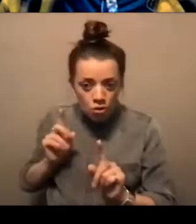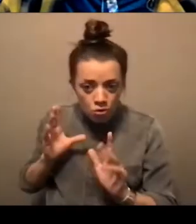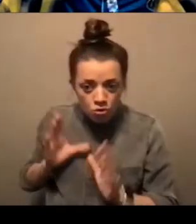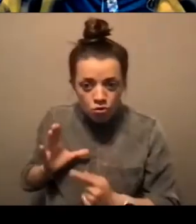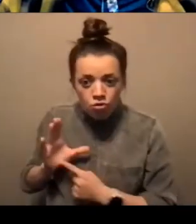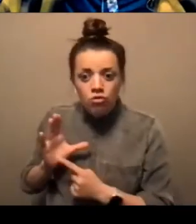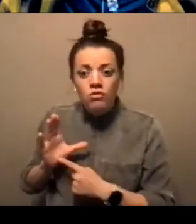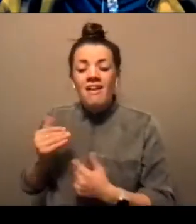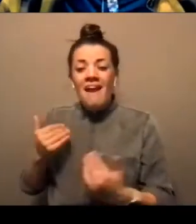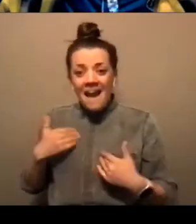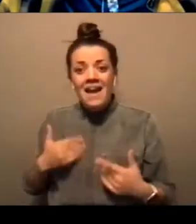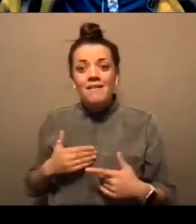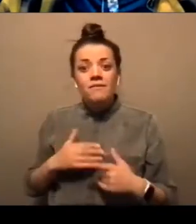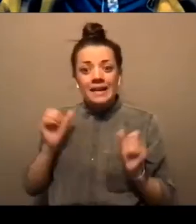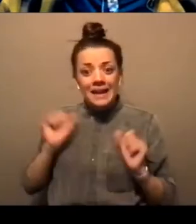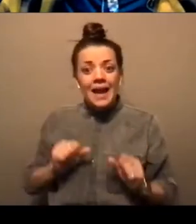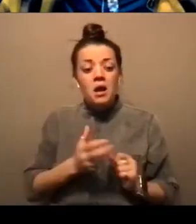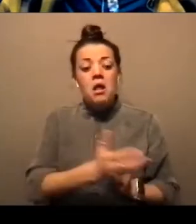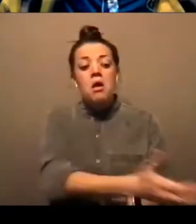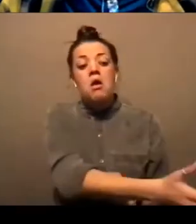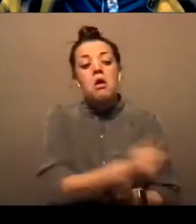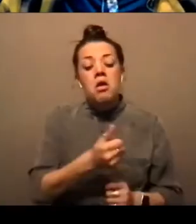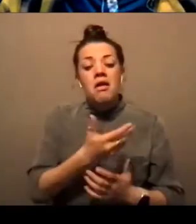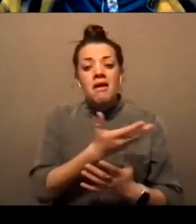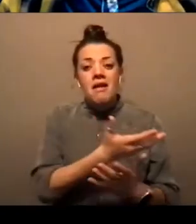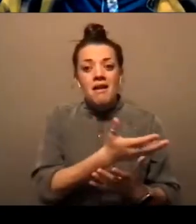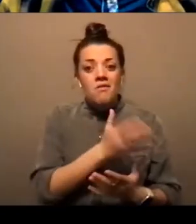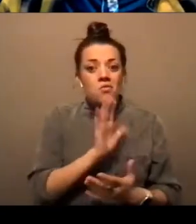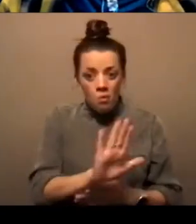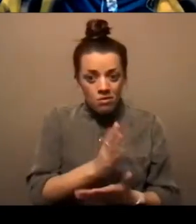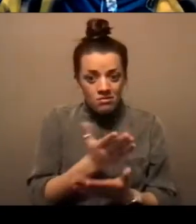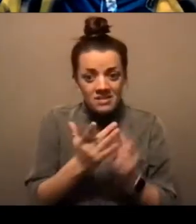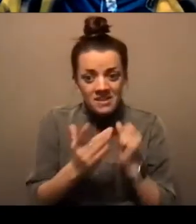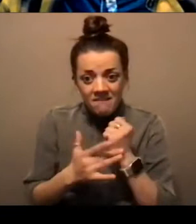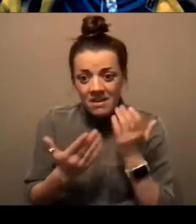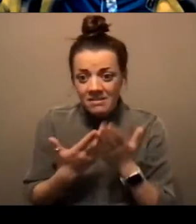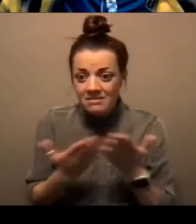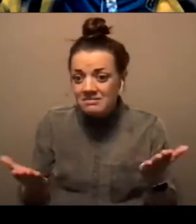it may be safer to use one that's in the cloud.